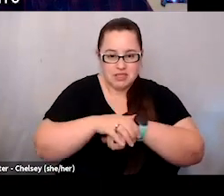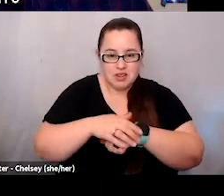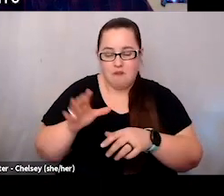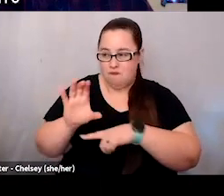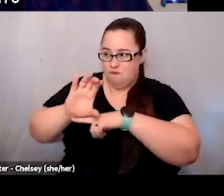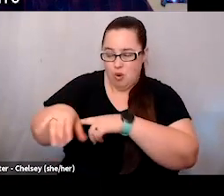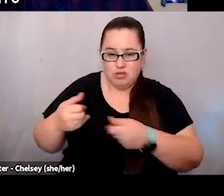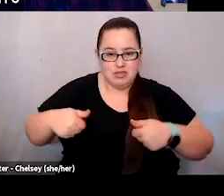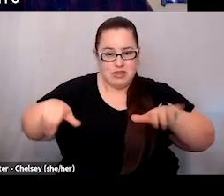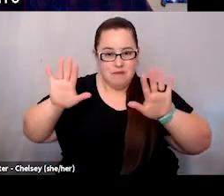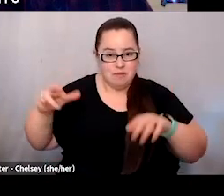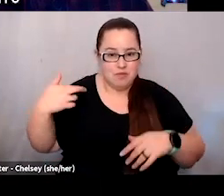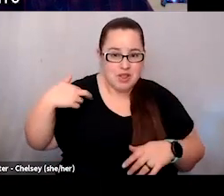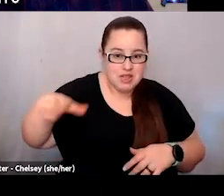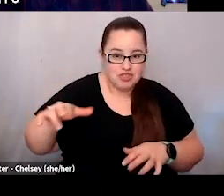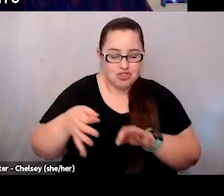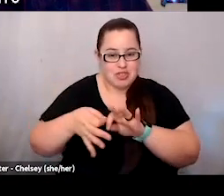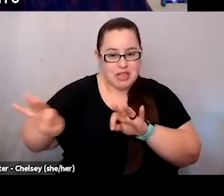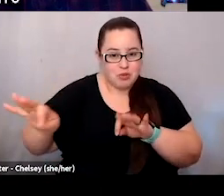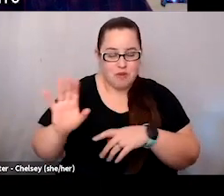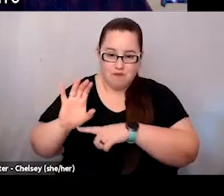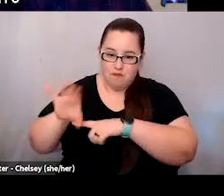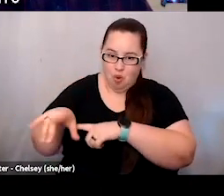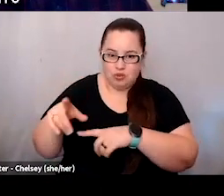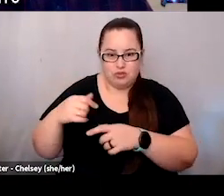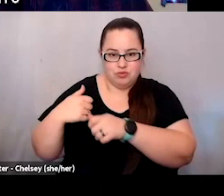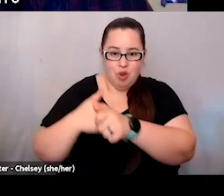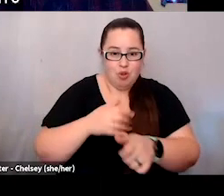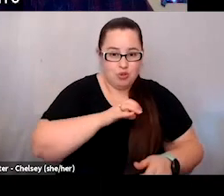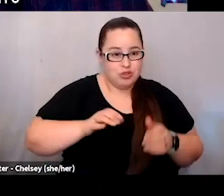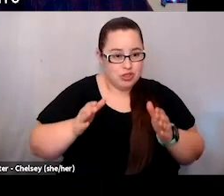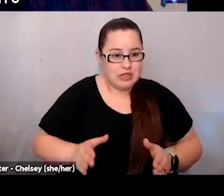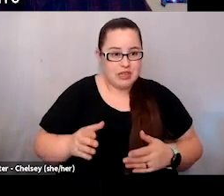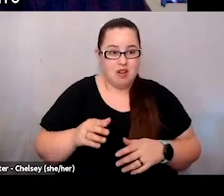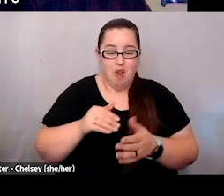assimilation, forced to adopt English, forced to give up your religion, forced to convert